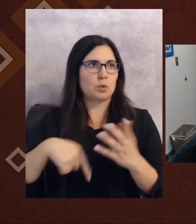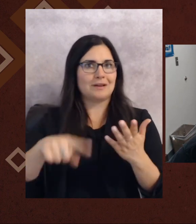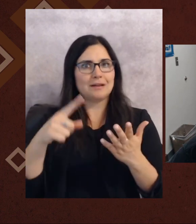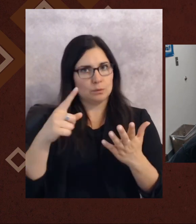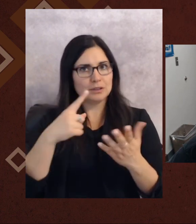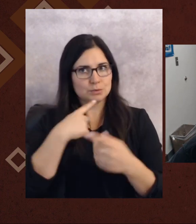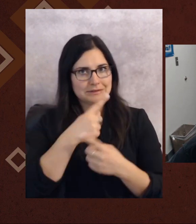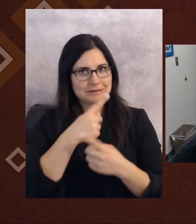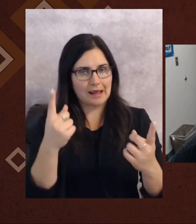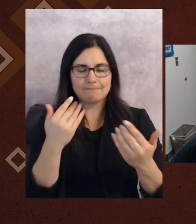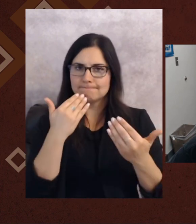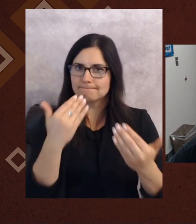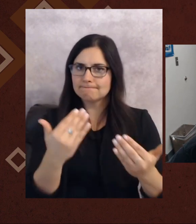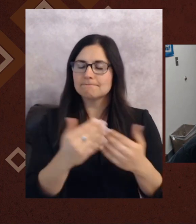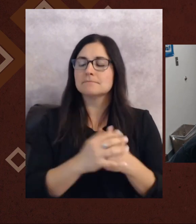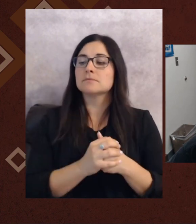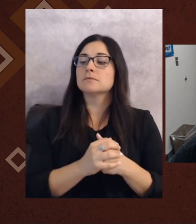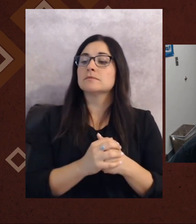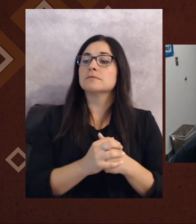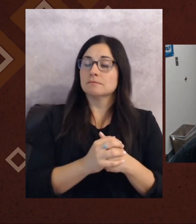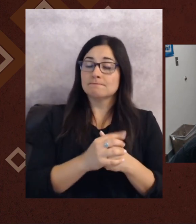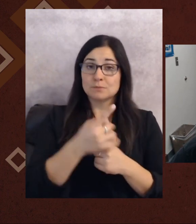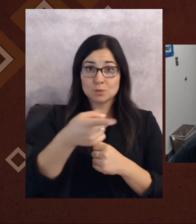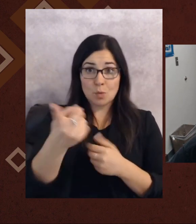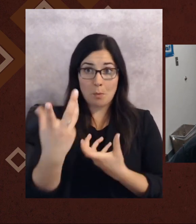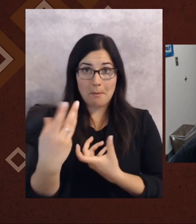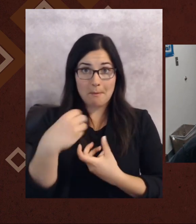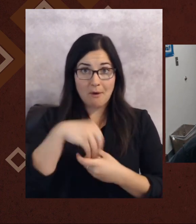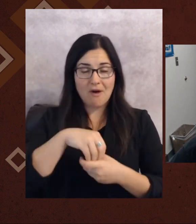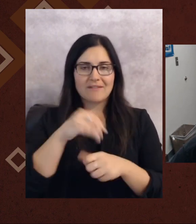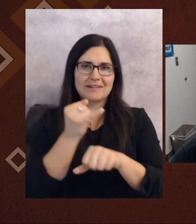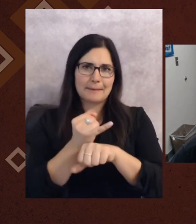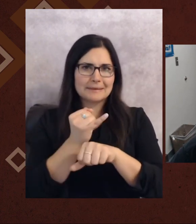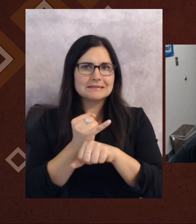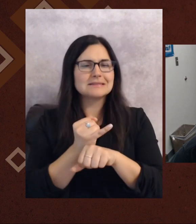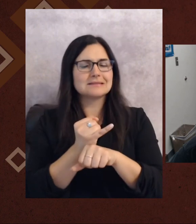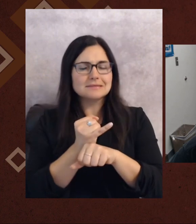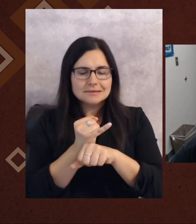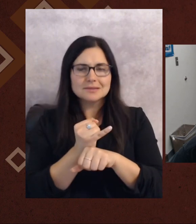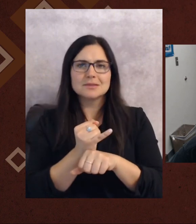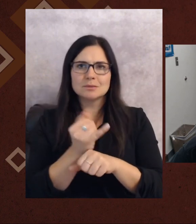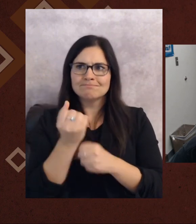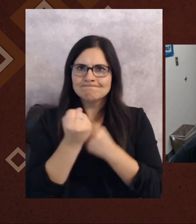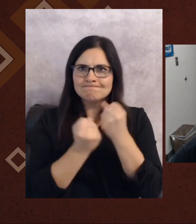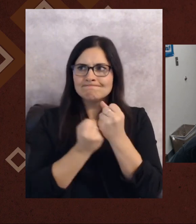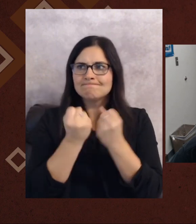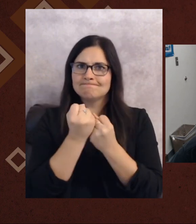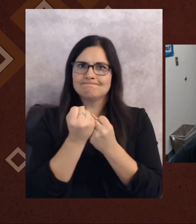And again, we're all part of the campus and we all want to do our share.